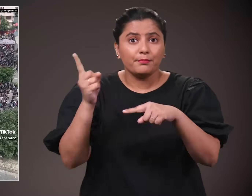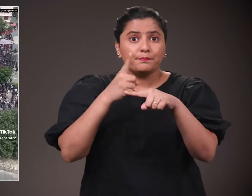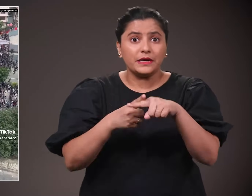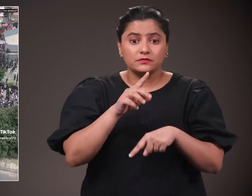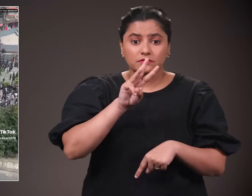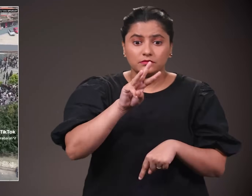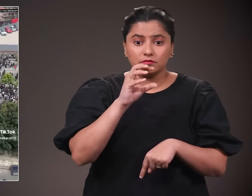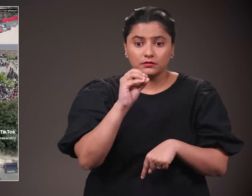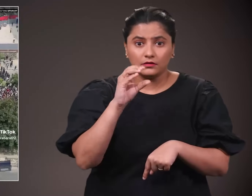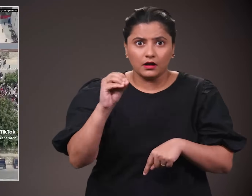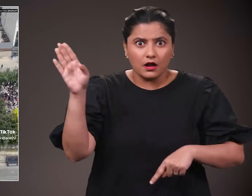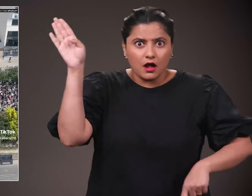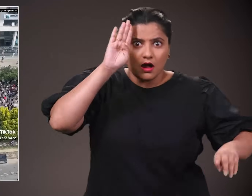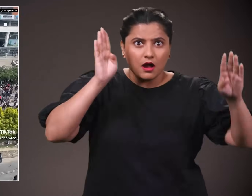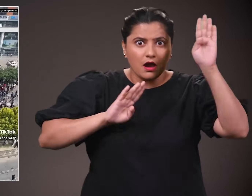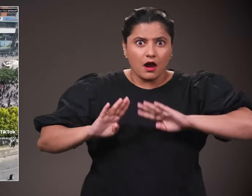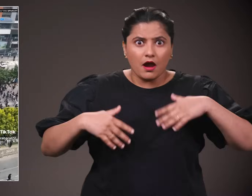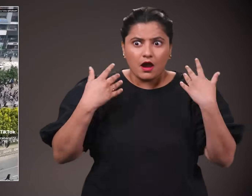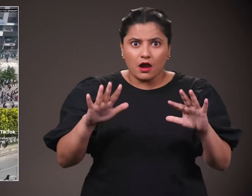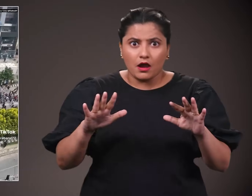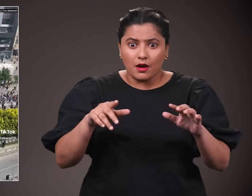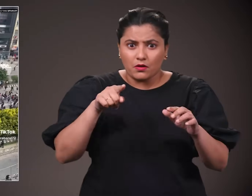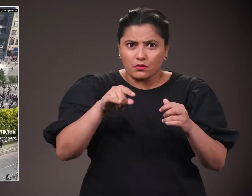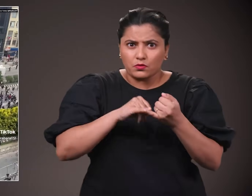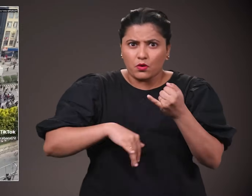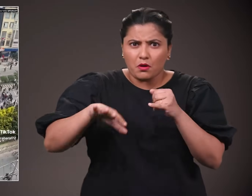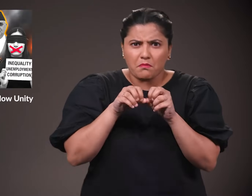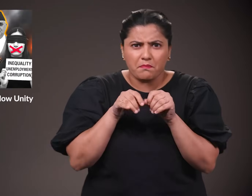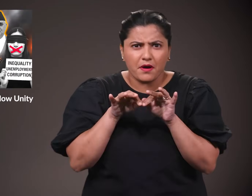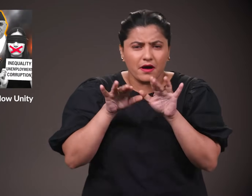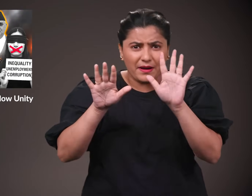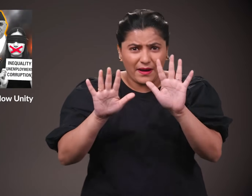More than 300 people were injured. This went viral on social media.